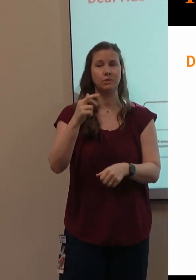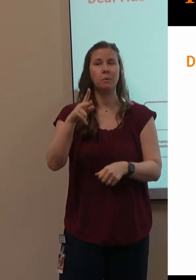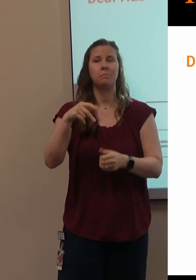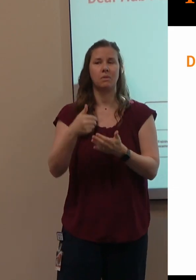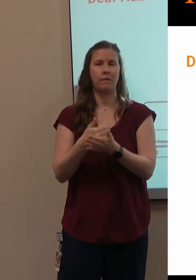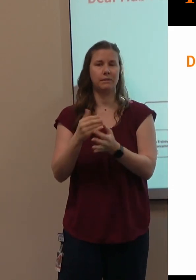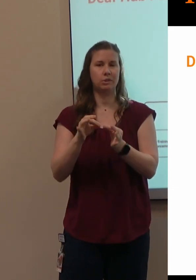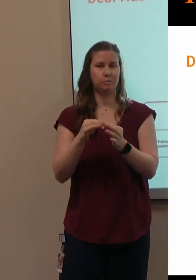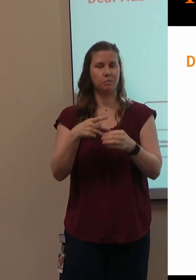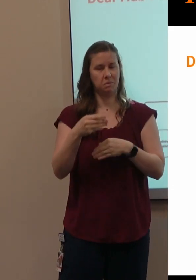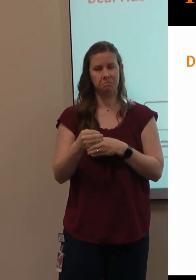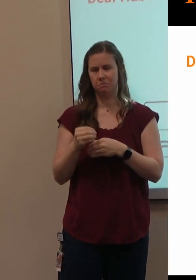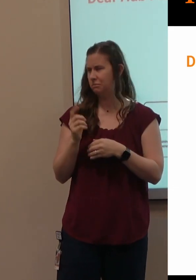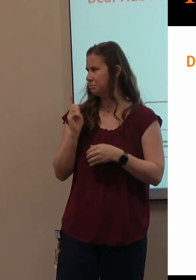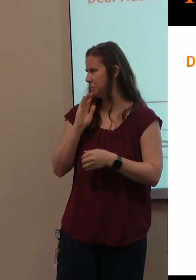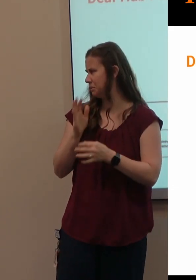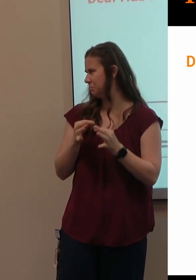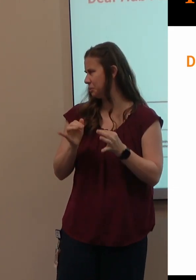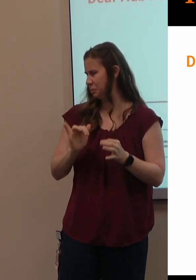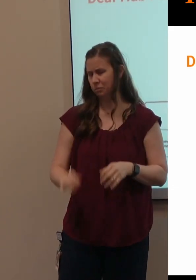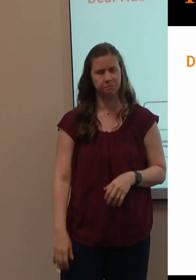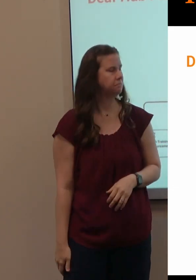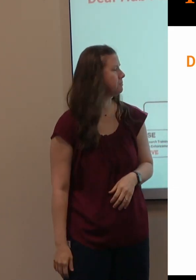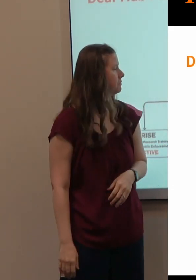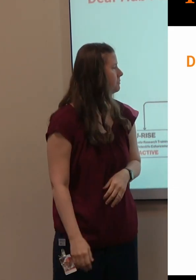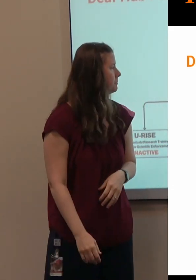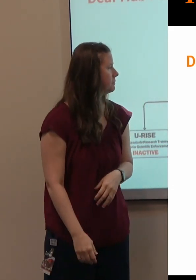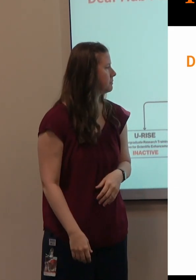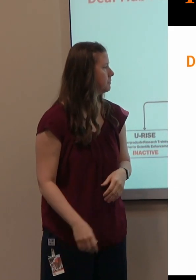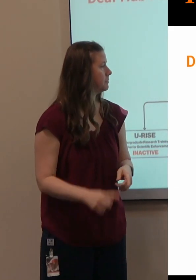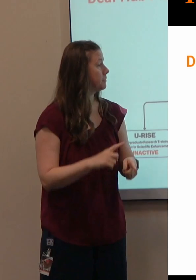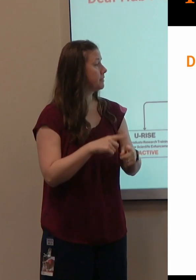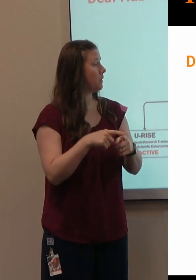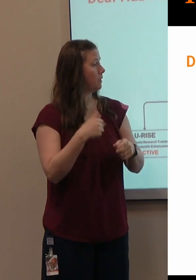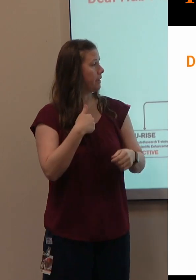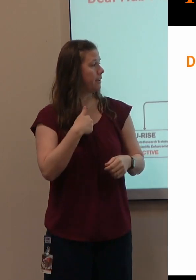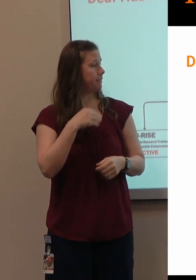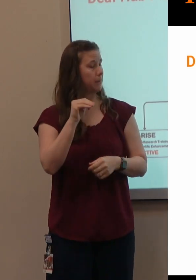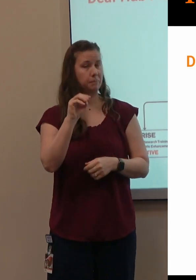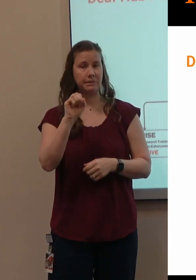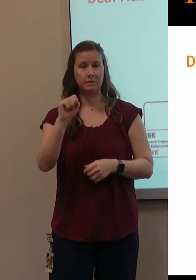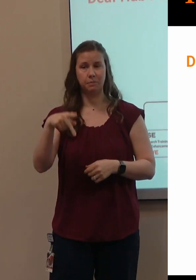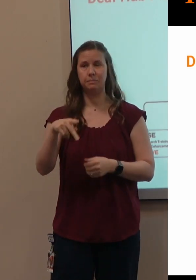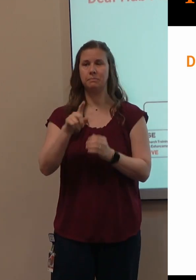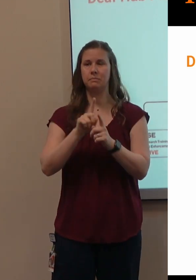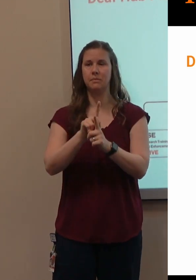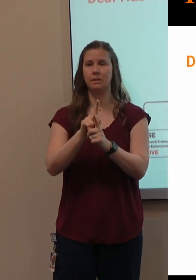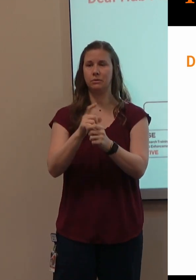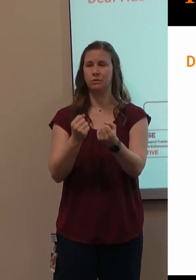And then we also have the SHARP Novice Interpreting Program, which Jenna will also explain. And then we have MSSP,